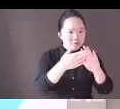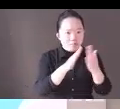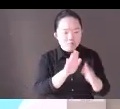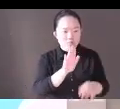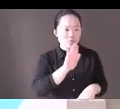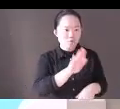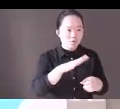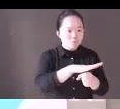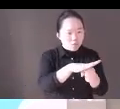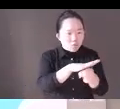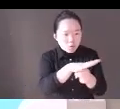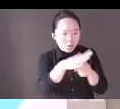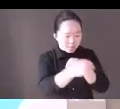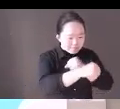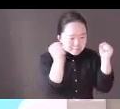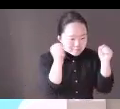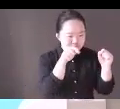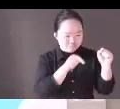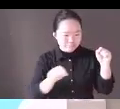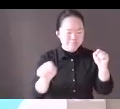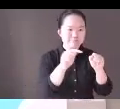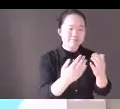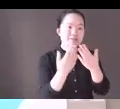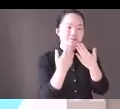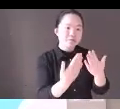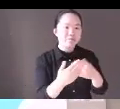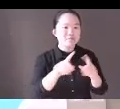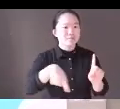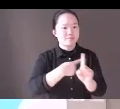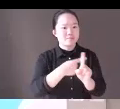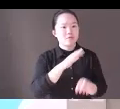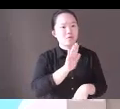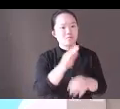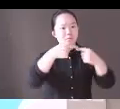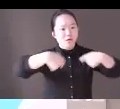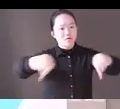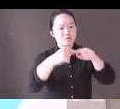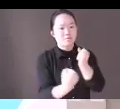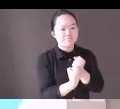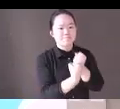engaged advisory Council uh who is supporting us on everything and many of our members have asked